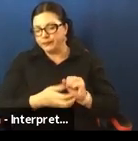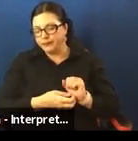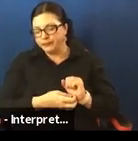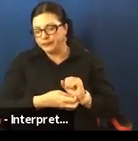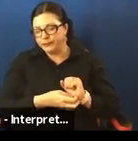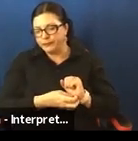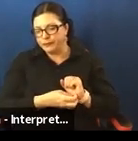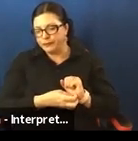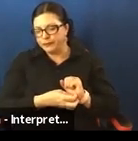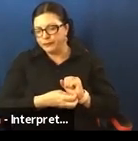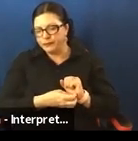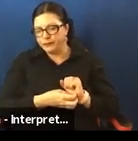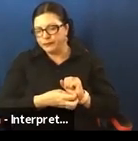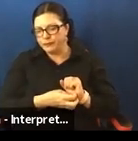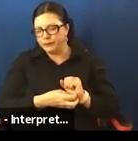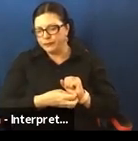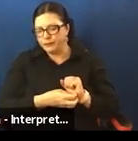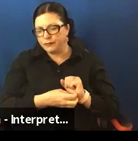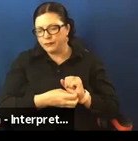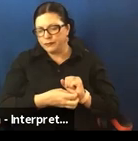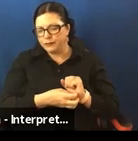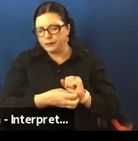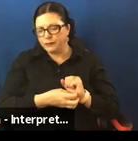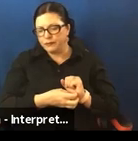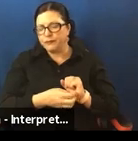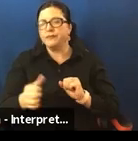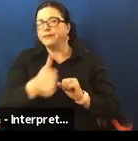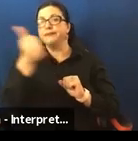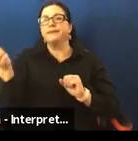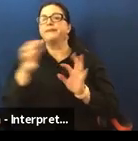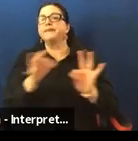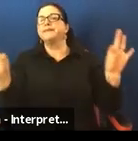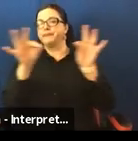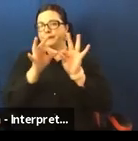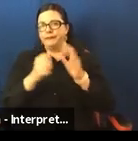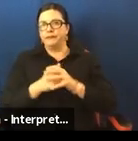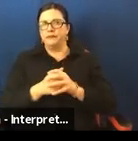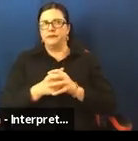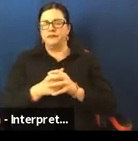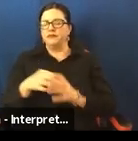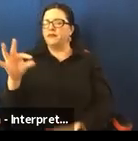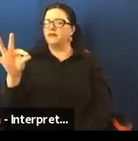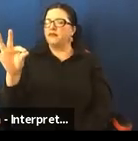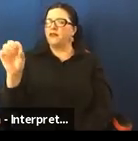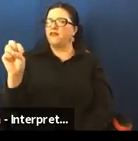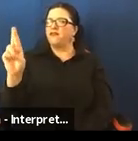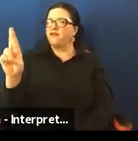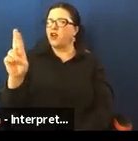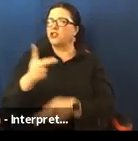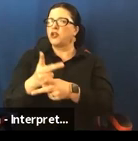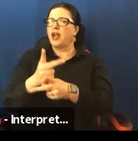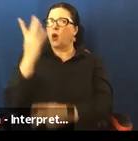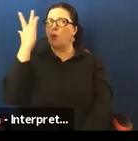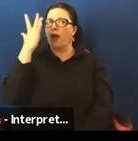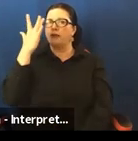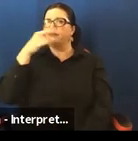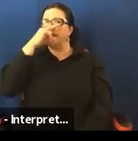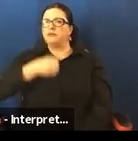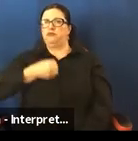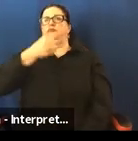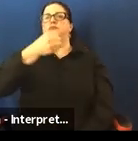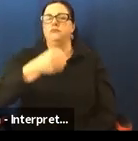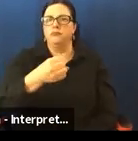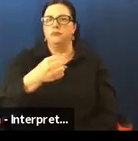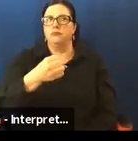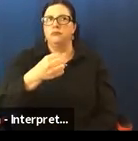Jason Williams: Um, so the. The other thing that to it's important to think about is, Why do kids go into care. And so the number one reason, kids. Enter care, at least in Fresno County and this is pretty